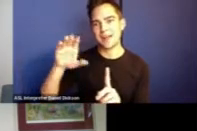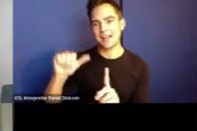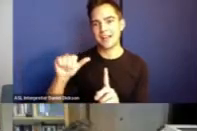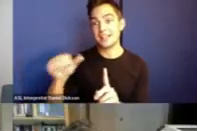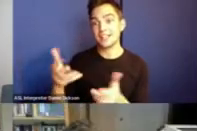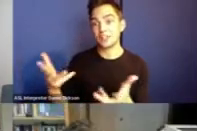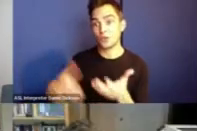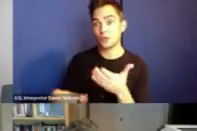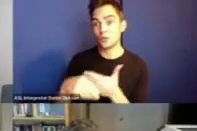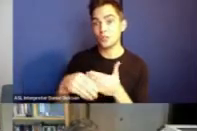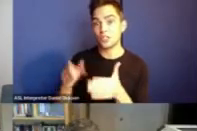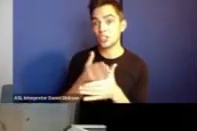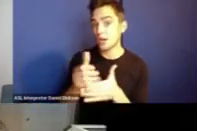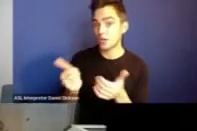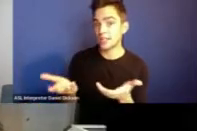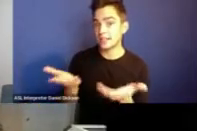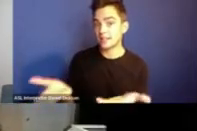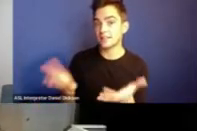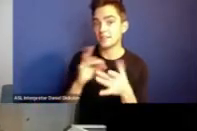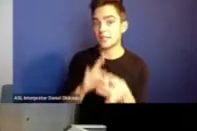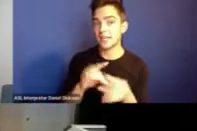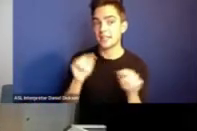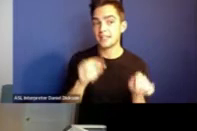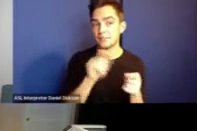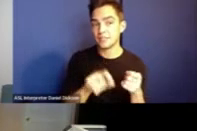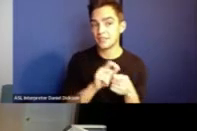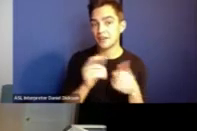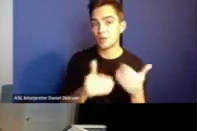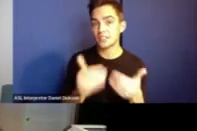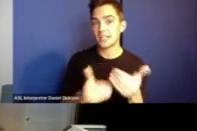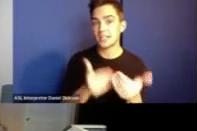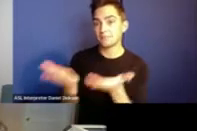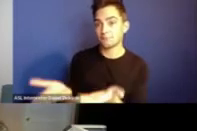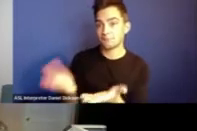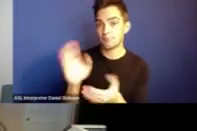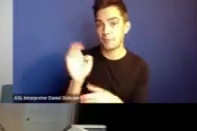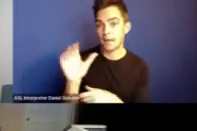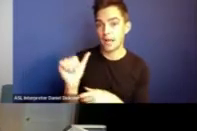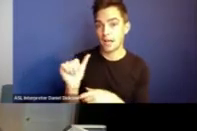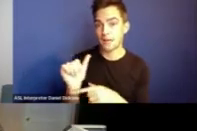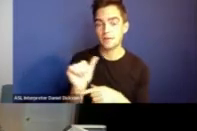would like to share on this specific process? Becca Sigafus: Absolutely. Thank